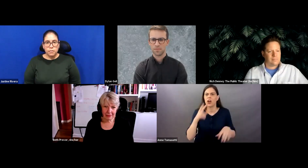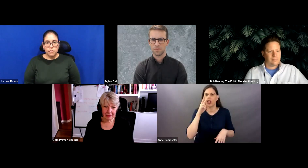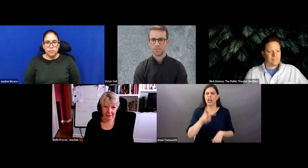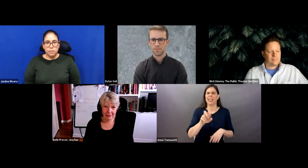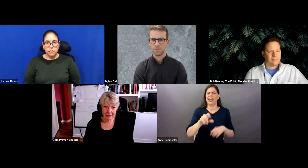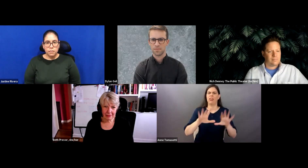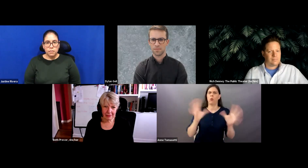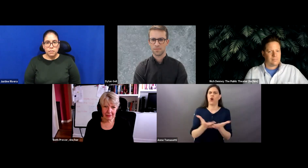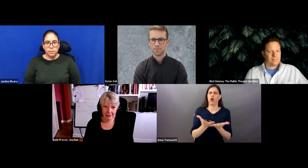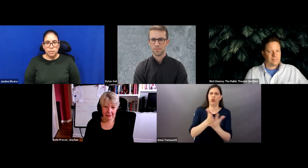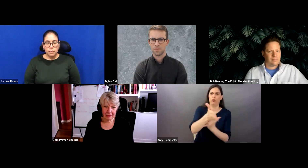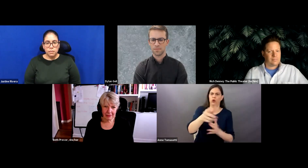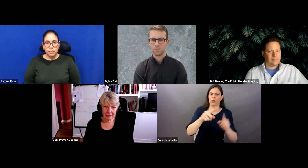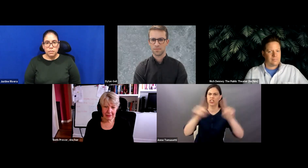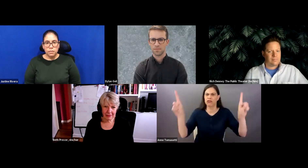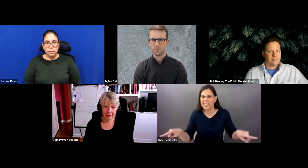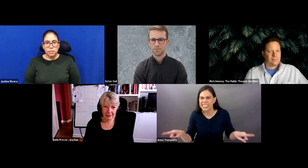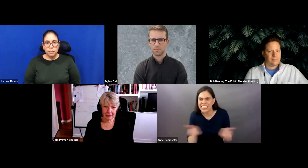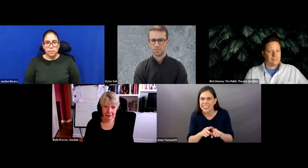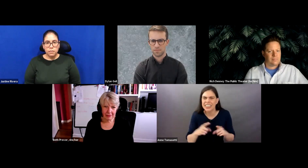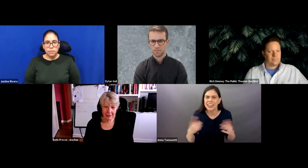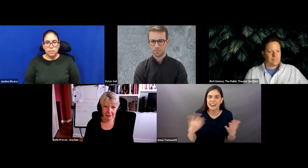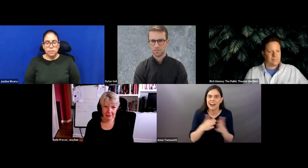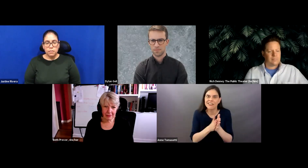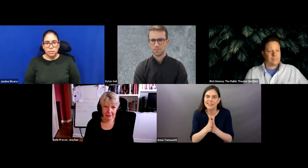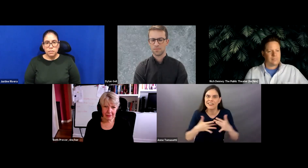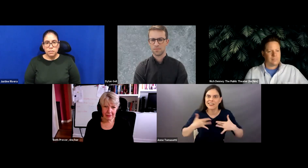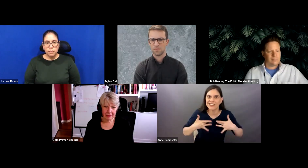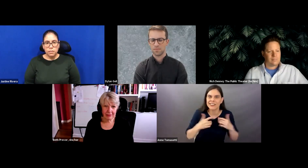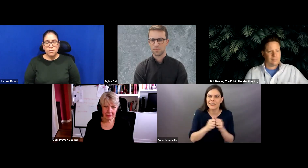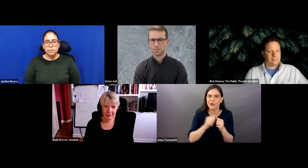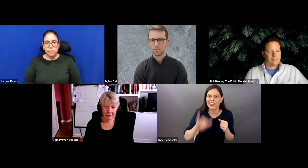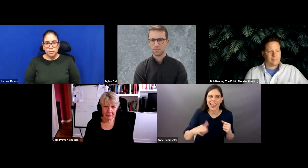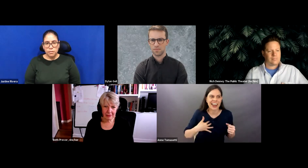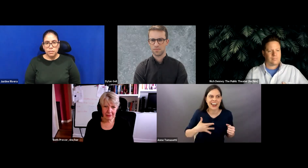challenges and to make sure that we have the Deaf interpreters in the spotlight, and that we were able to showcase them through